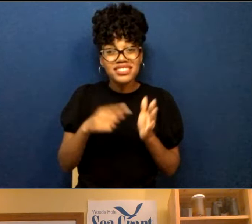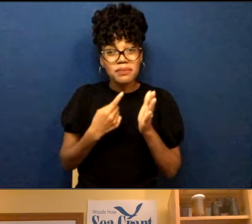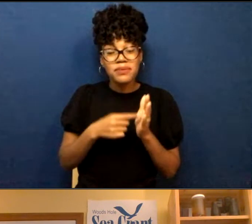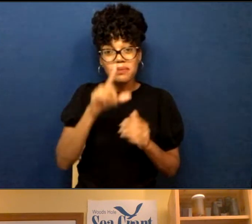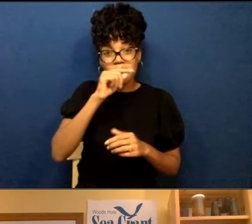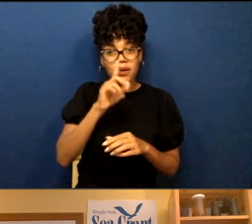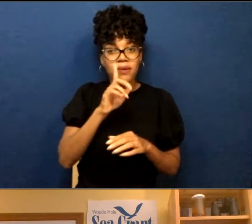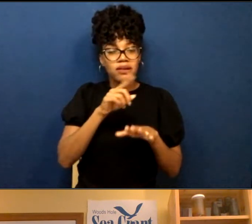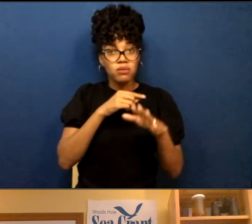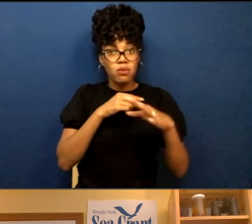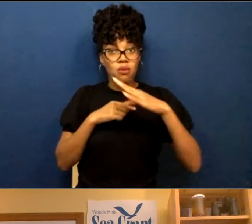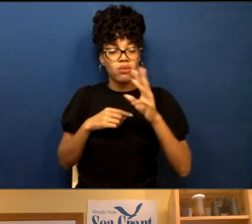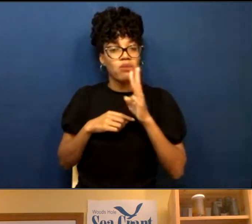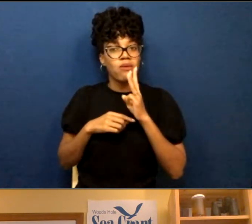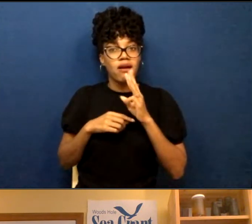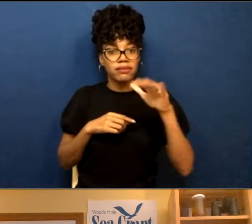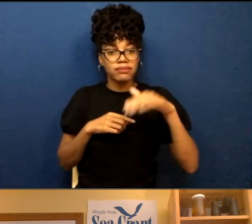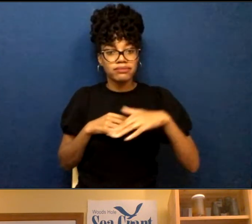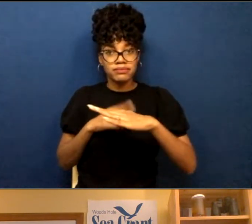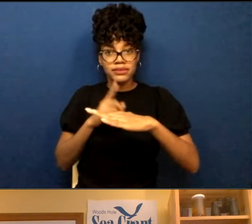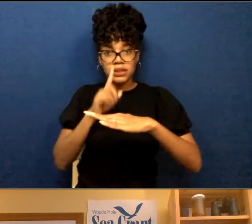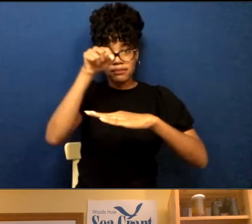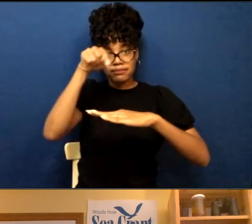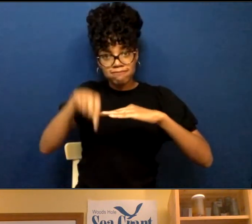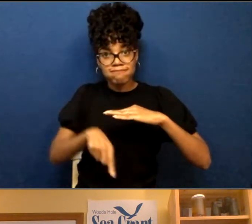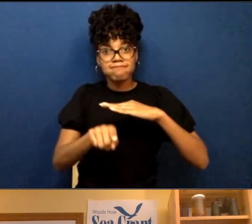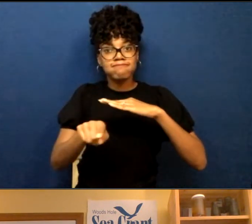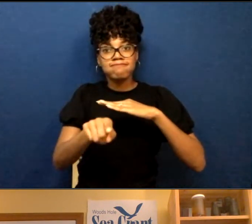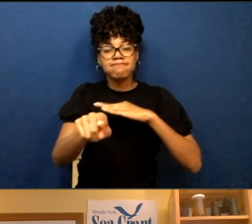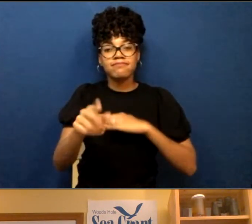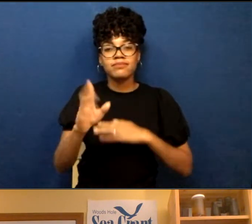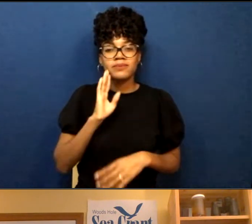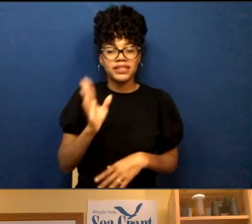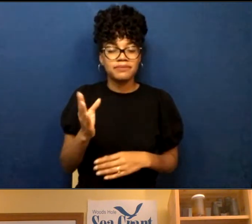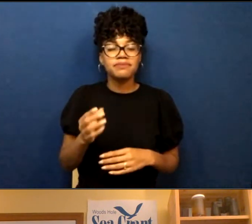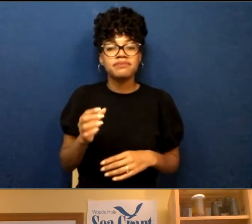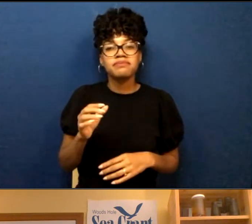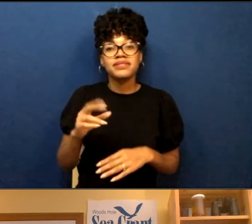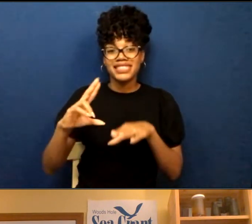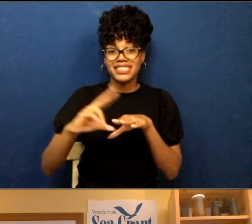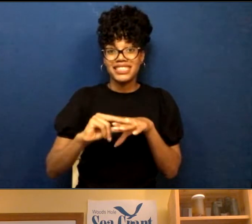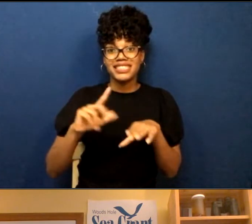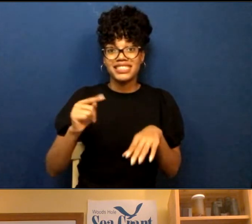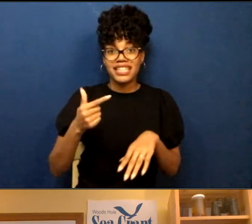But usually they hang on for a while. And then yes that tag is lost to the ocean.